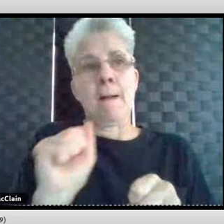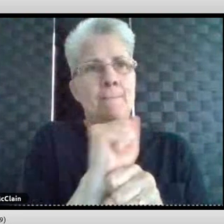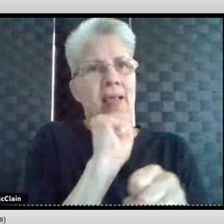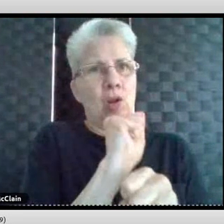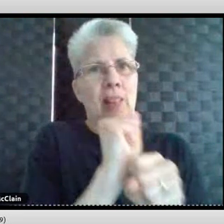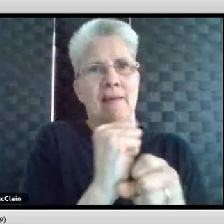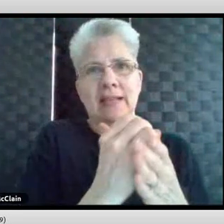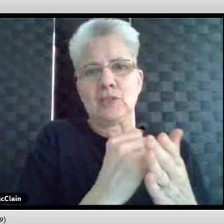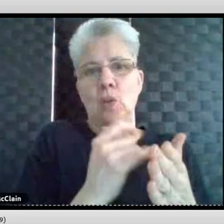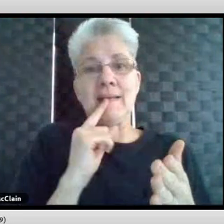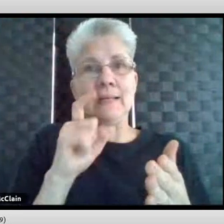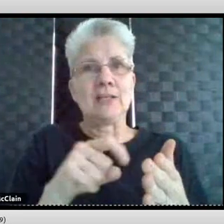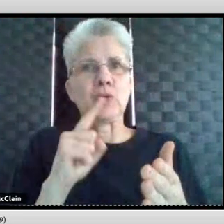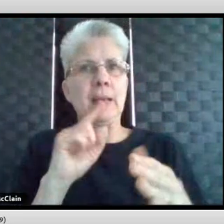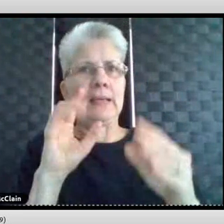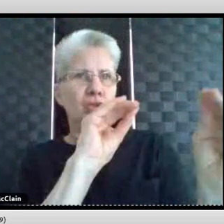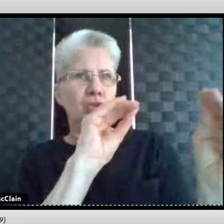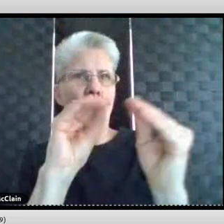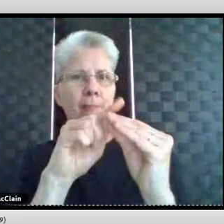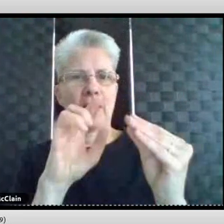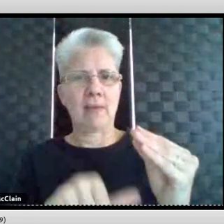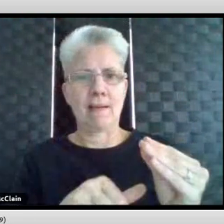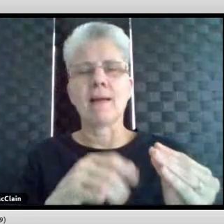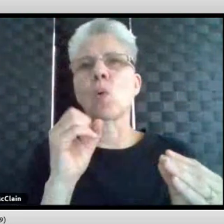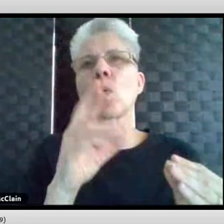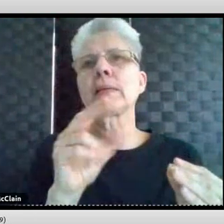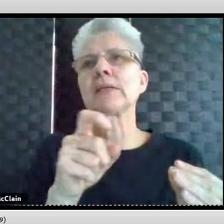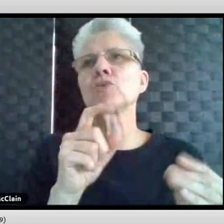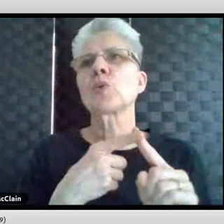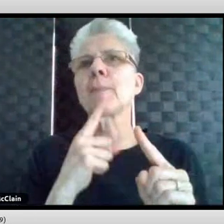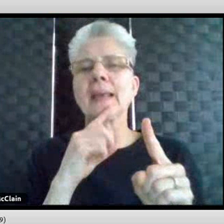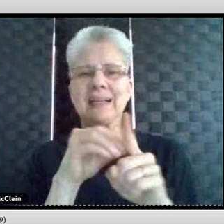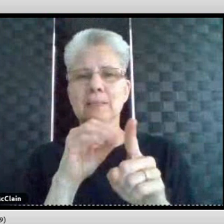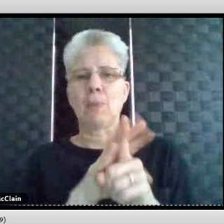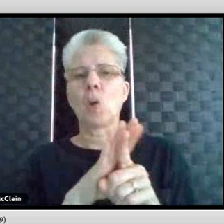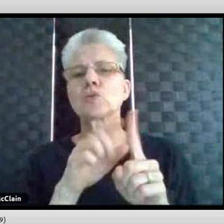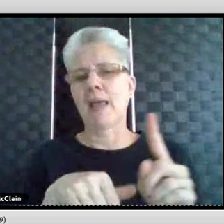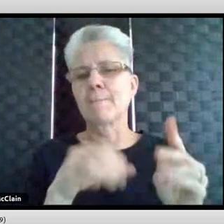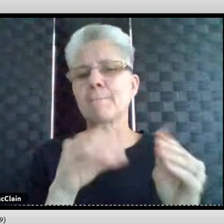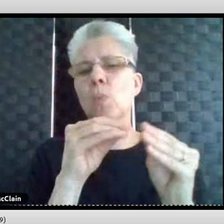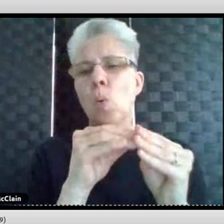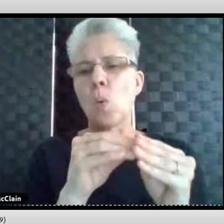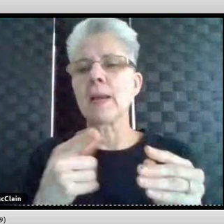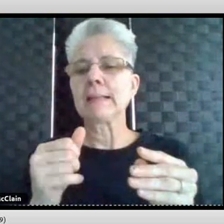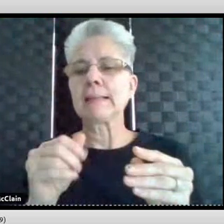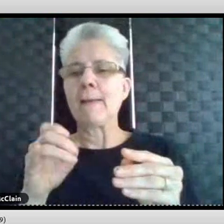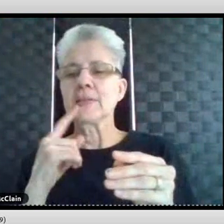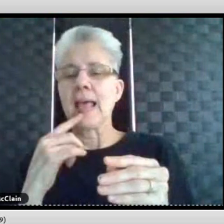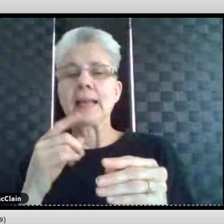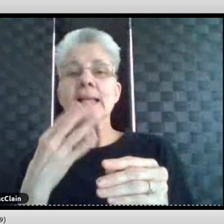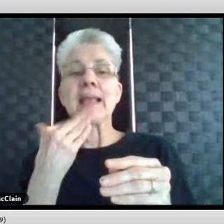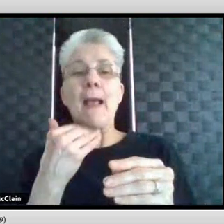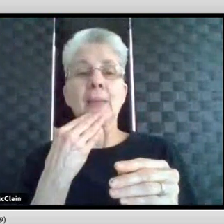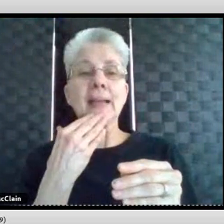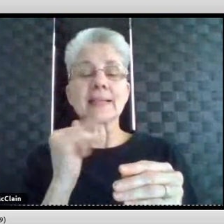And so they need to be told about it. Or they need to be exposed to it a little bit. Gabe said, "The Diabetes Academy to help them maintain good health."